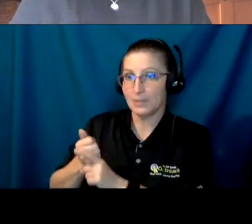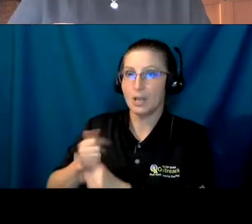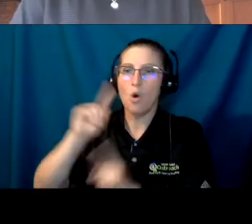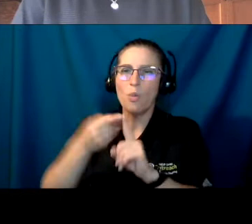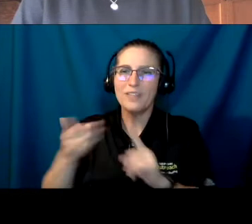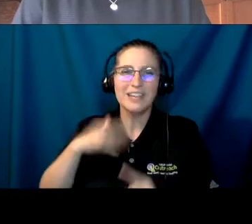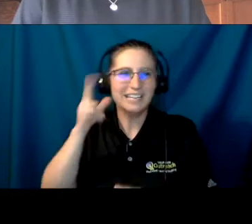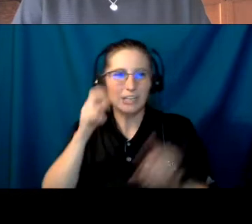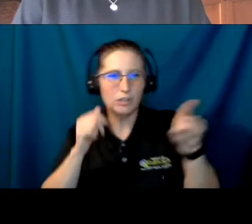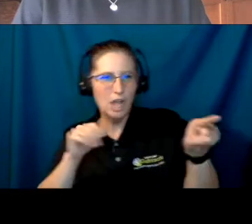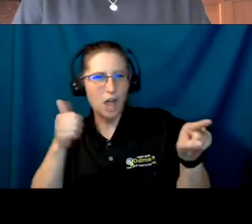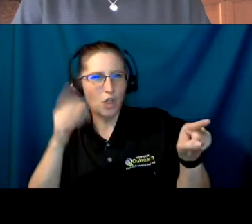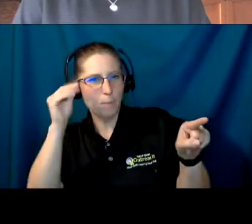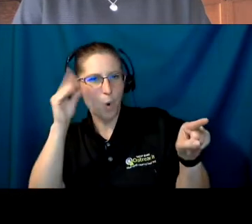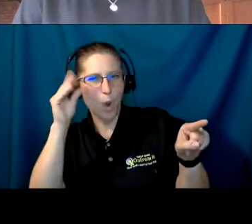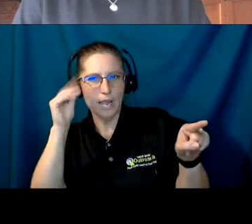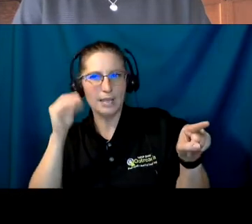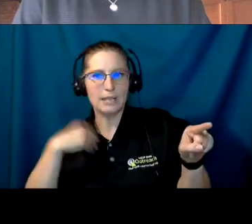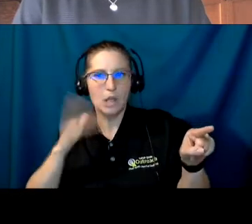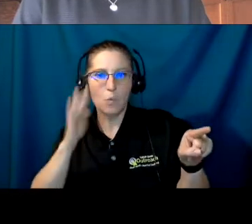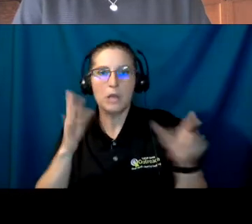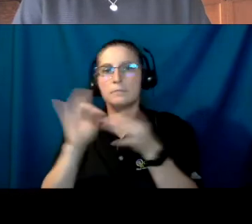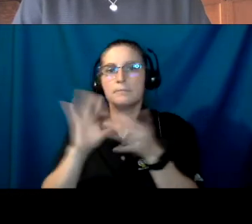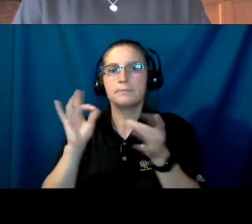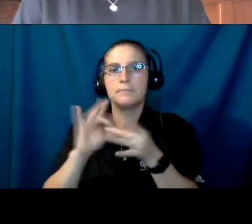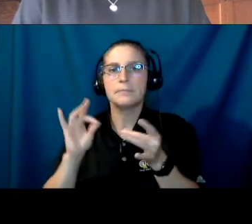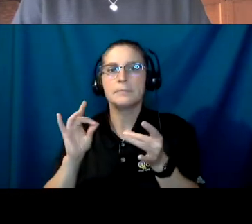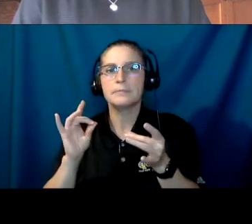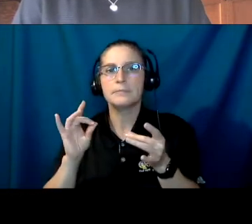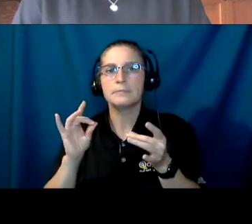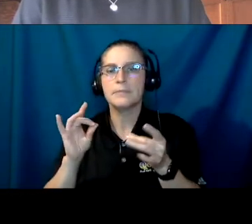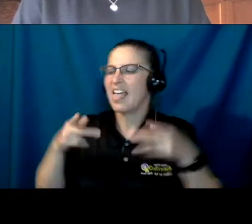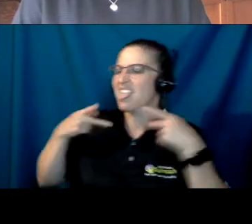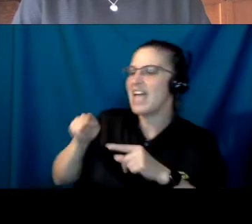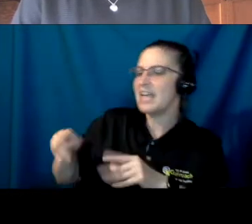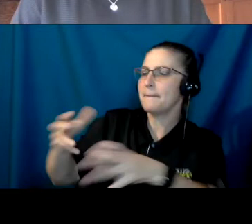is this boy in the green shirt at one point is going to say let him get the ball. And